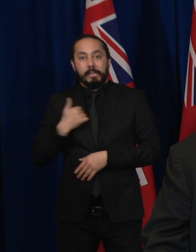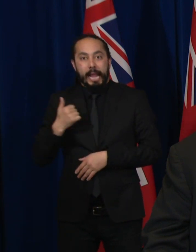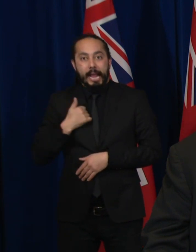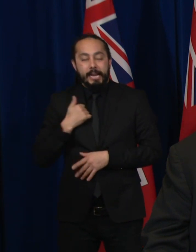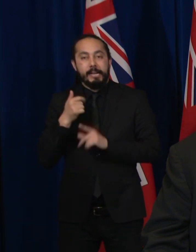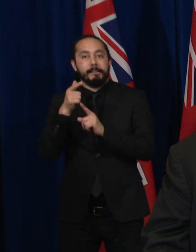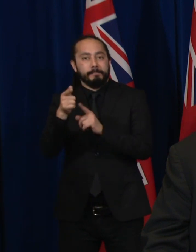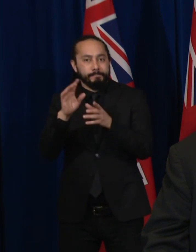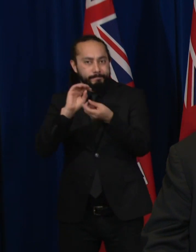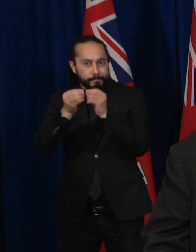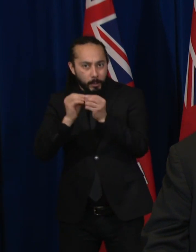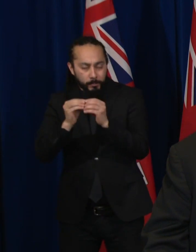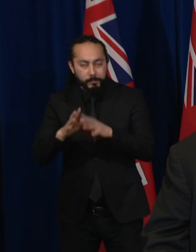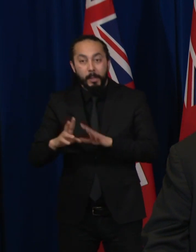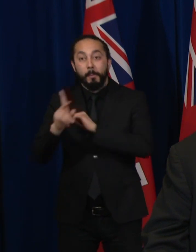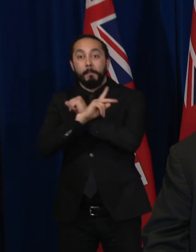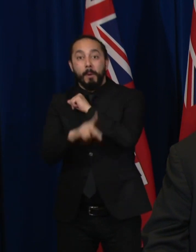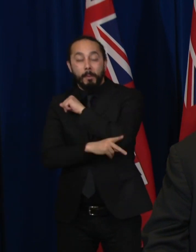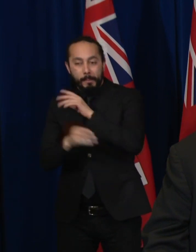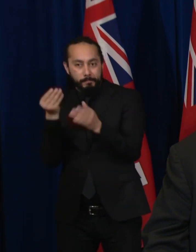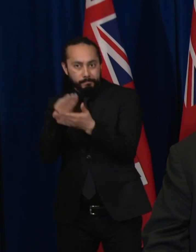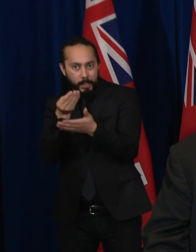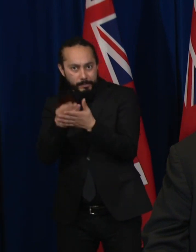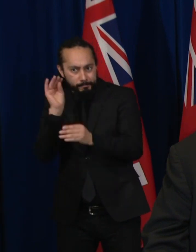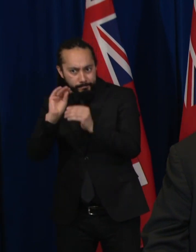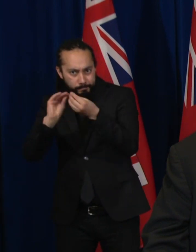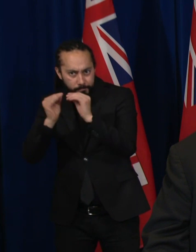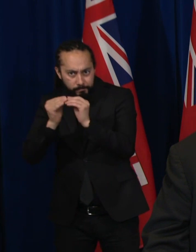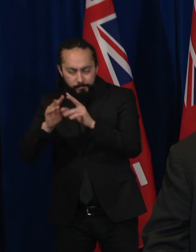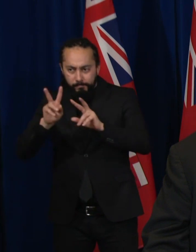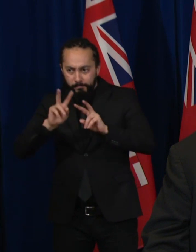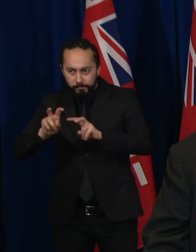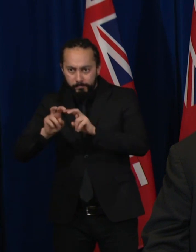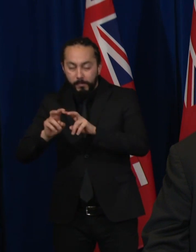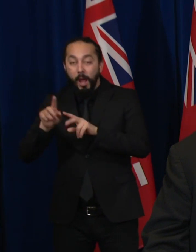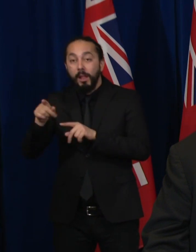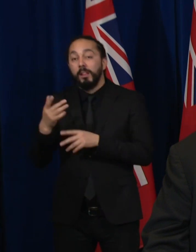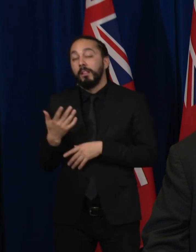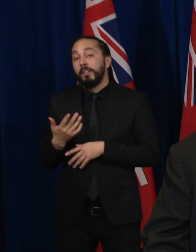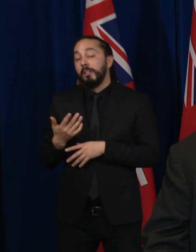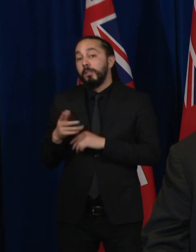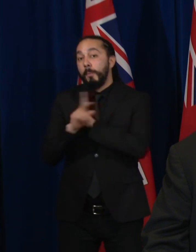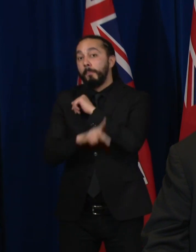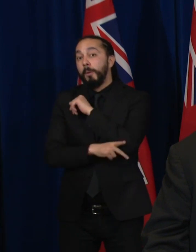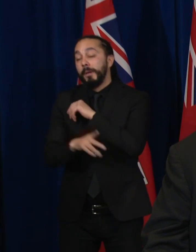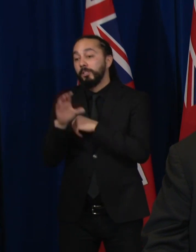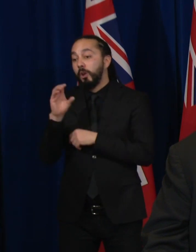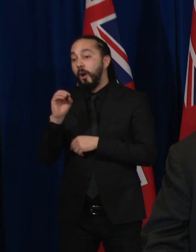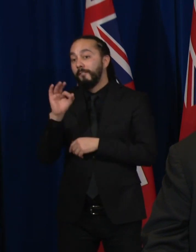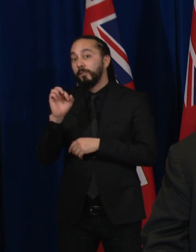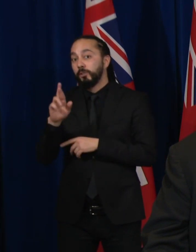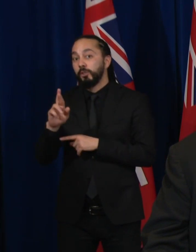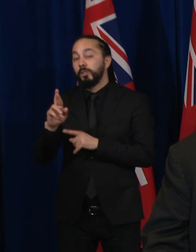The parliamentary budget officer is predicting a 2.5 per cent decline in first-quarter GDP.